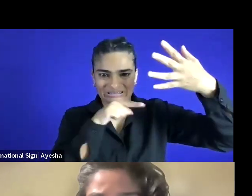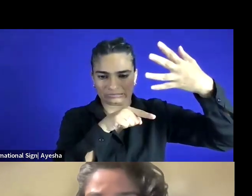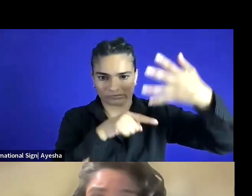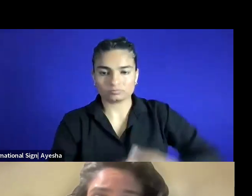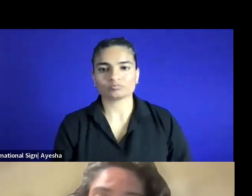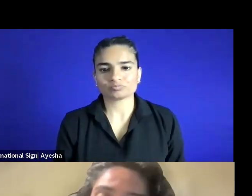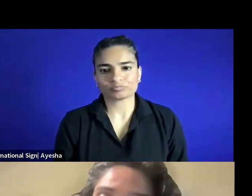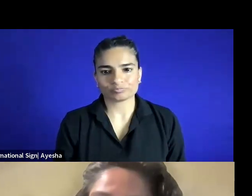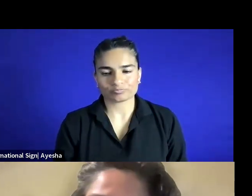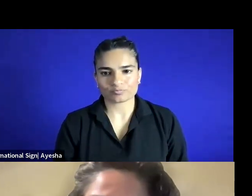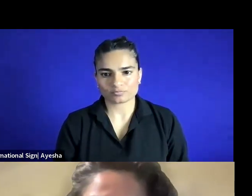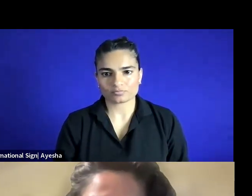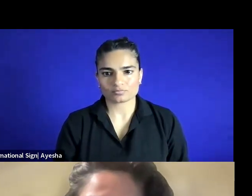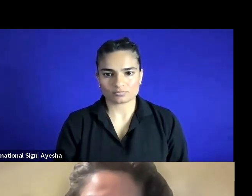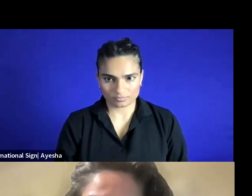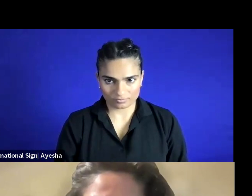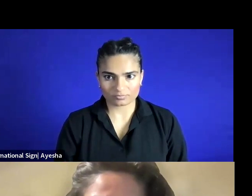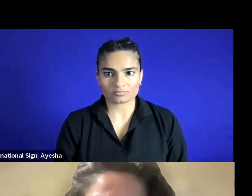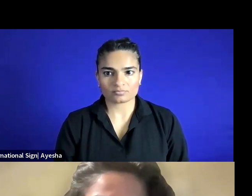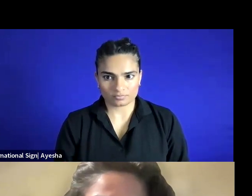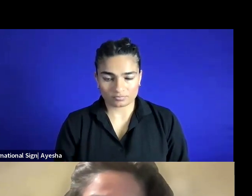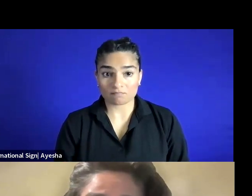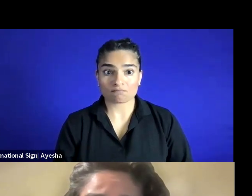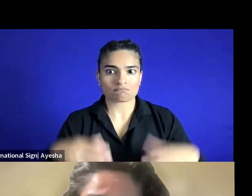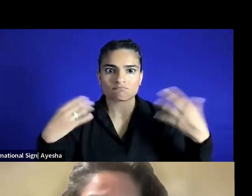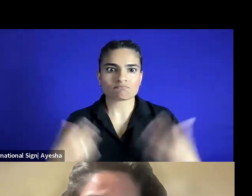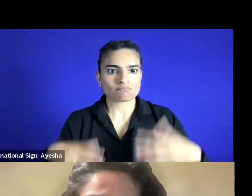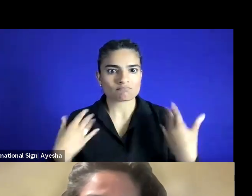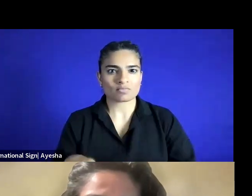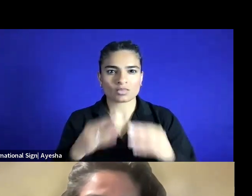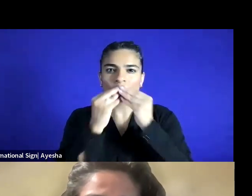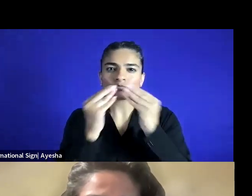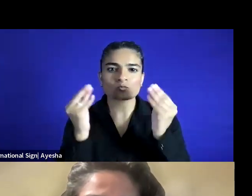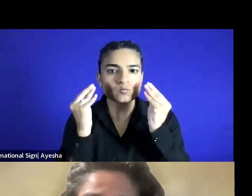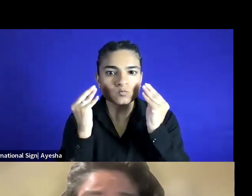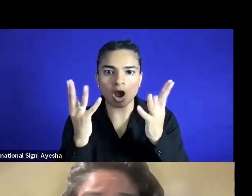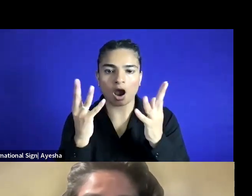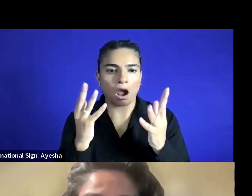And this is super I think it's super easy and useful for people to build their, their own, forum